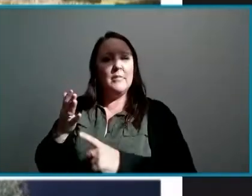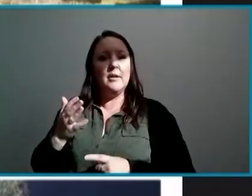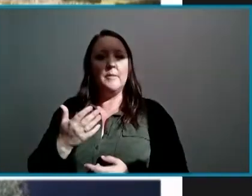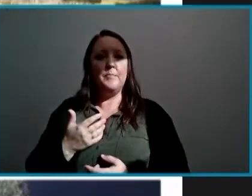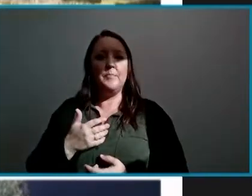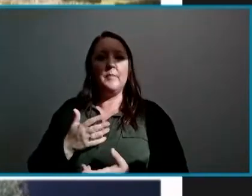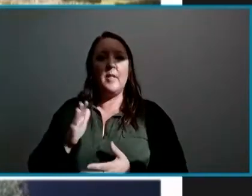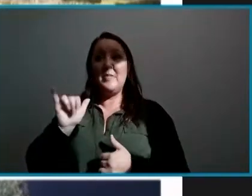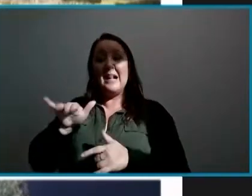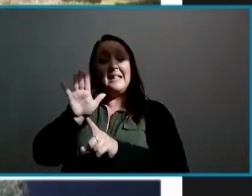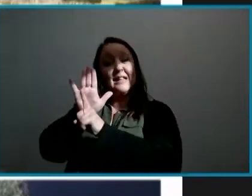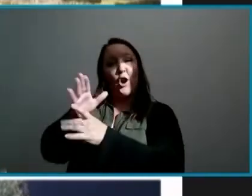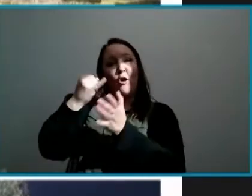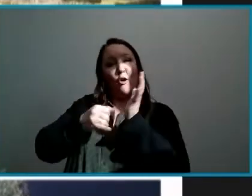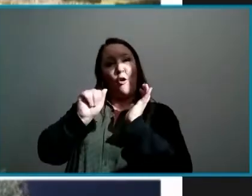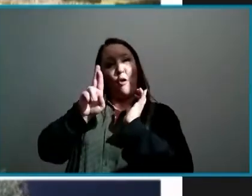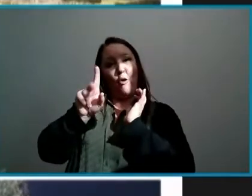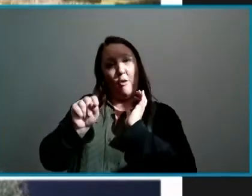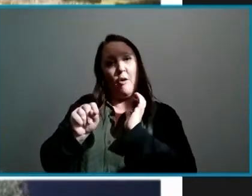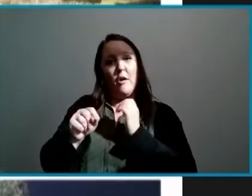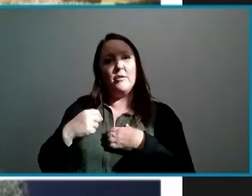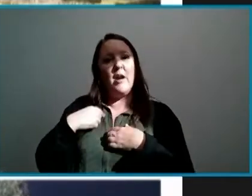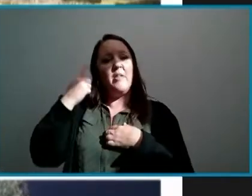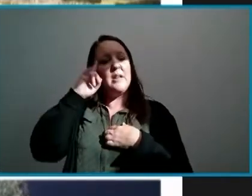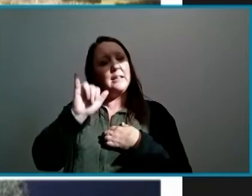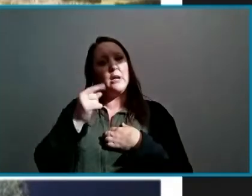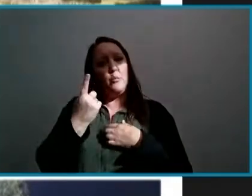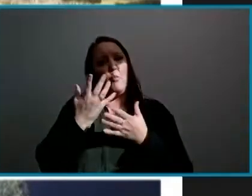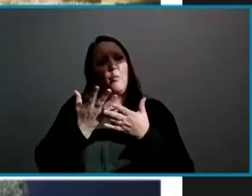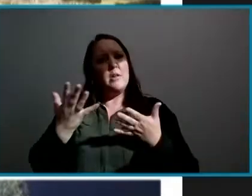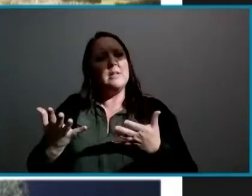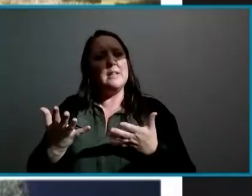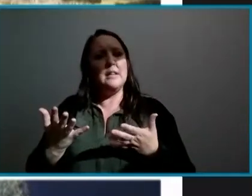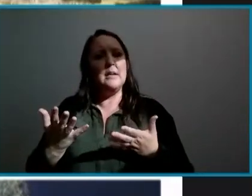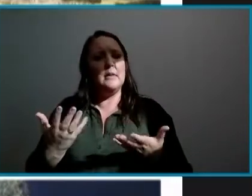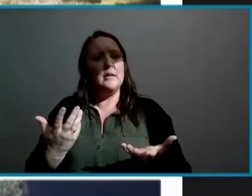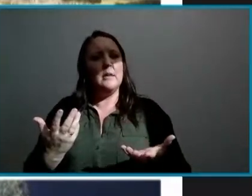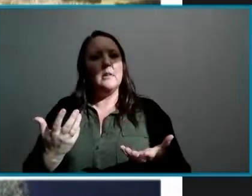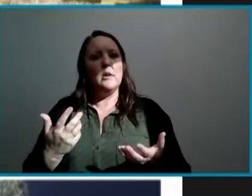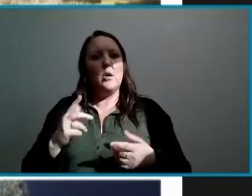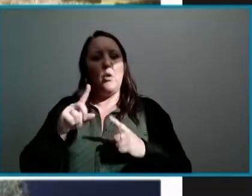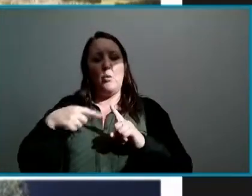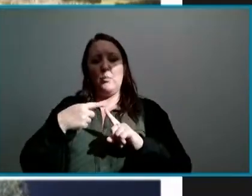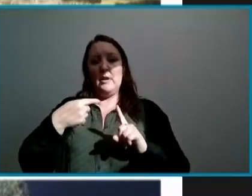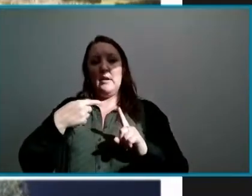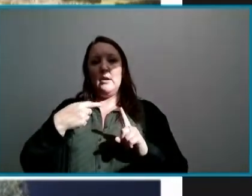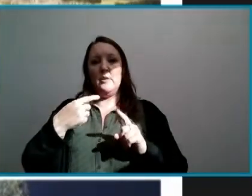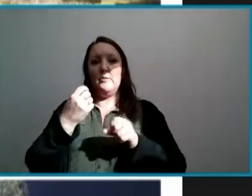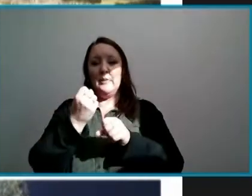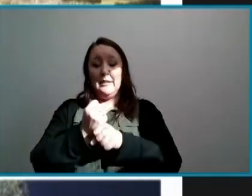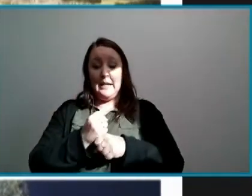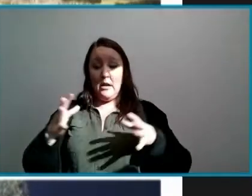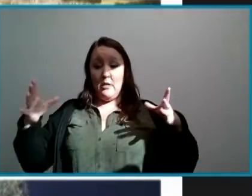art. And I think that's one thing that, um, when we get together, the veterans get together, together,